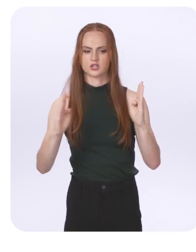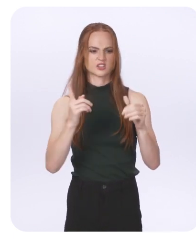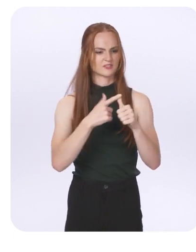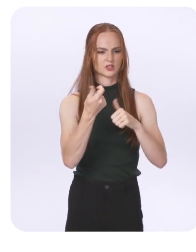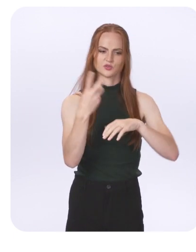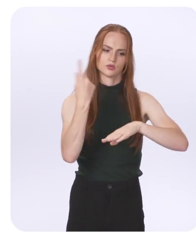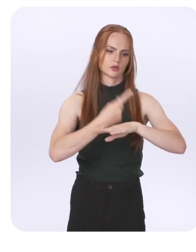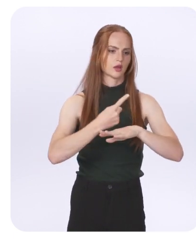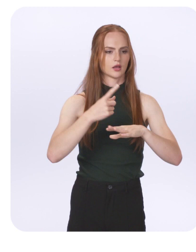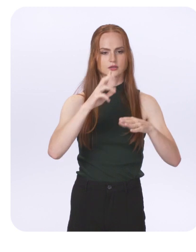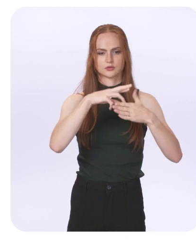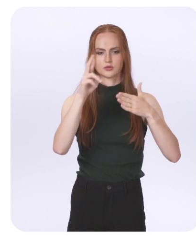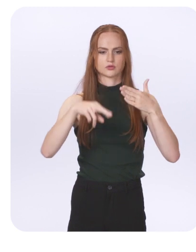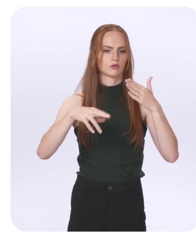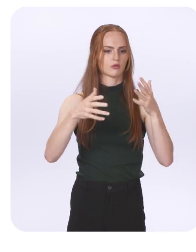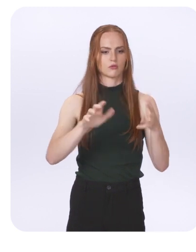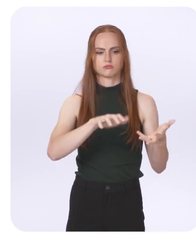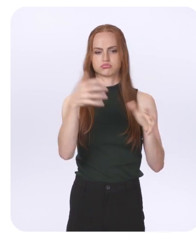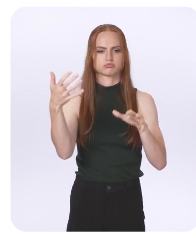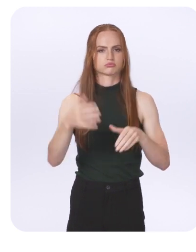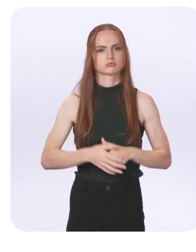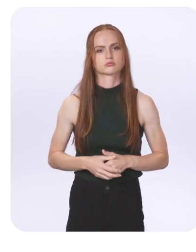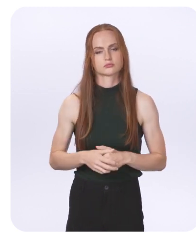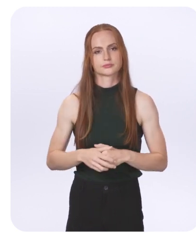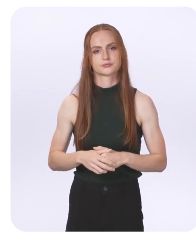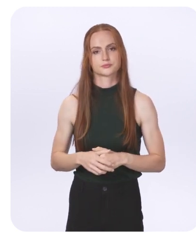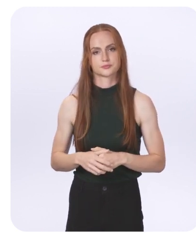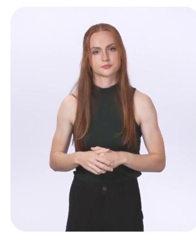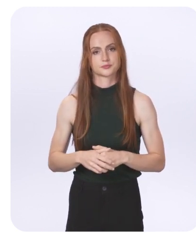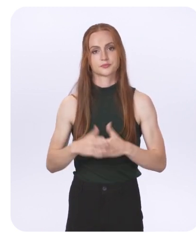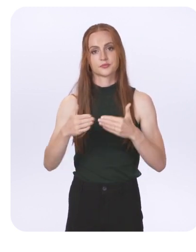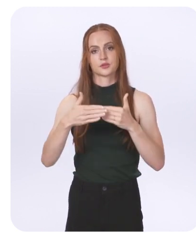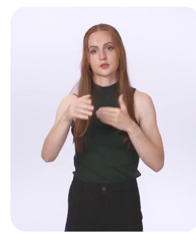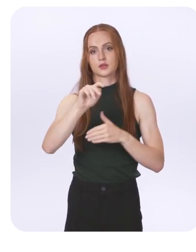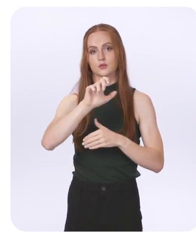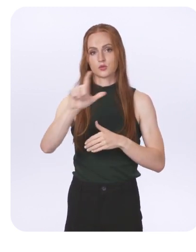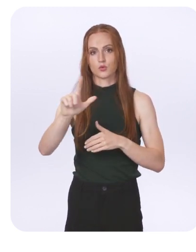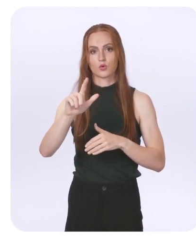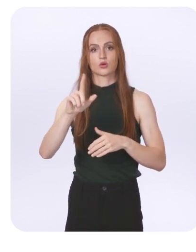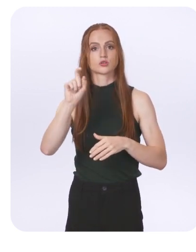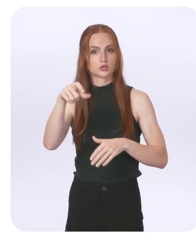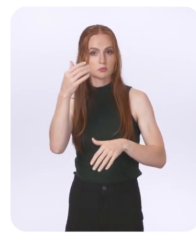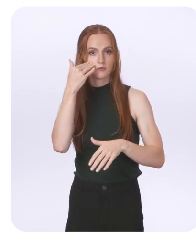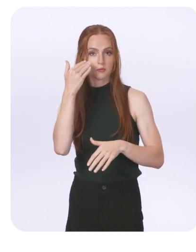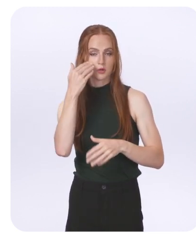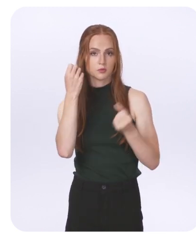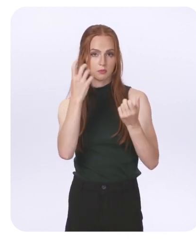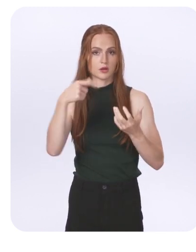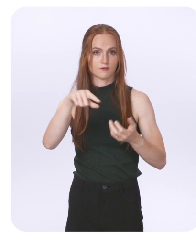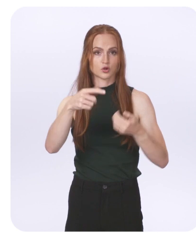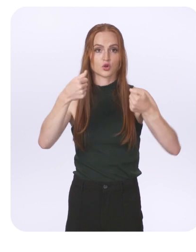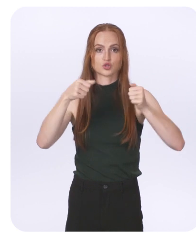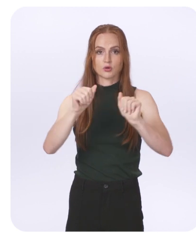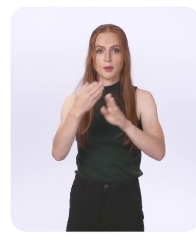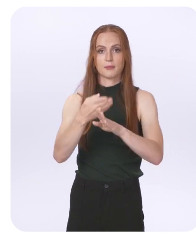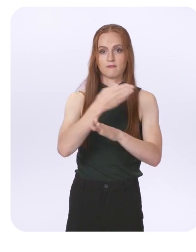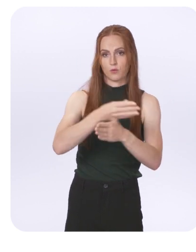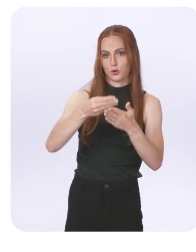Try Before You Buy enables users to access a trial of your app prior to purchase without any changes to your code.